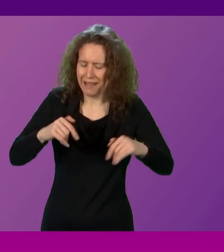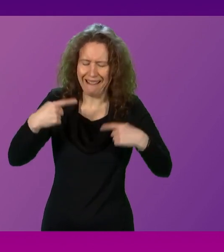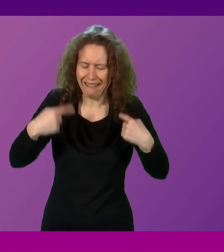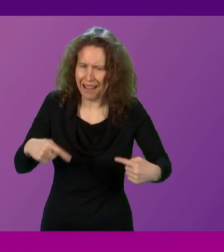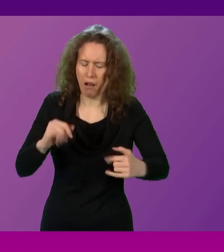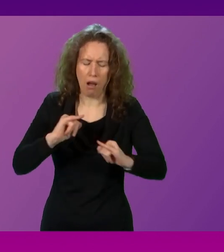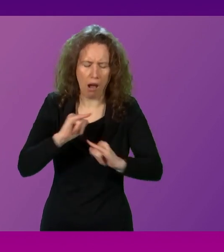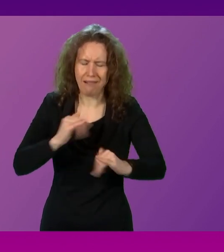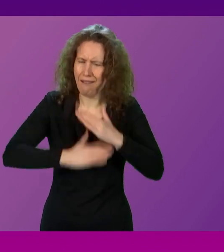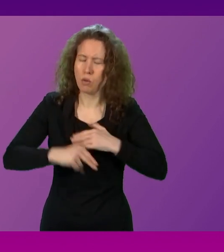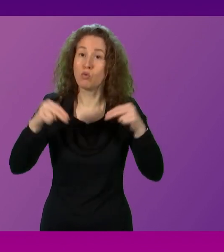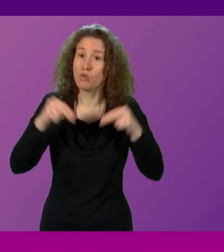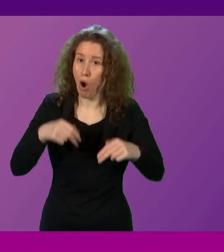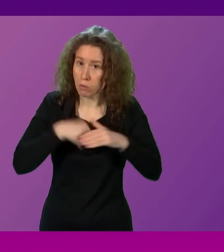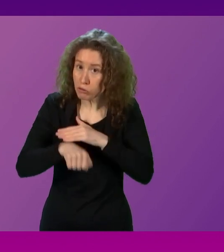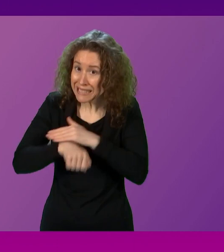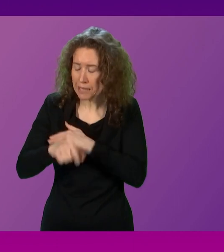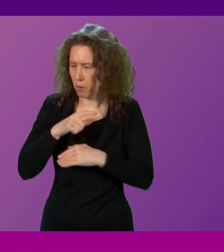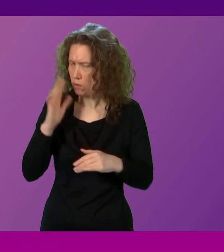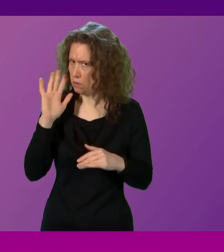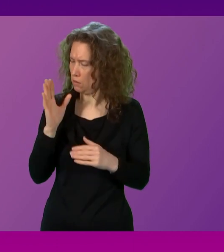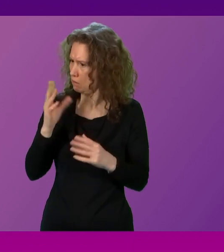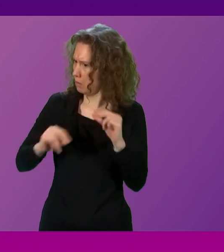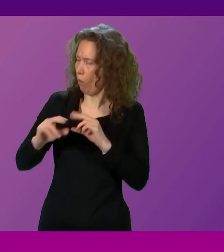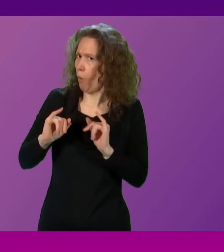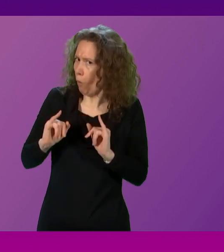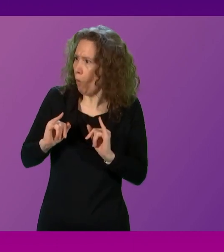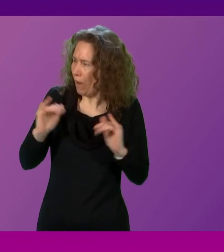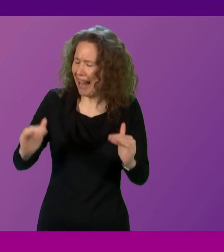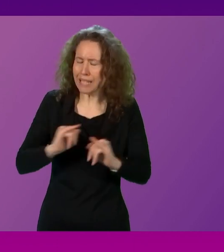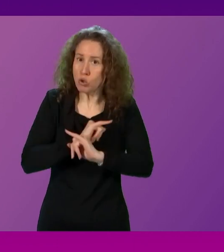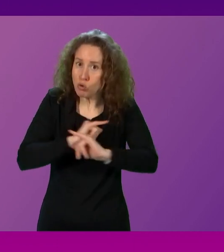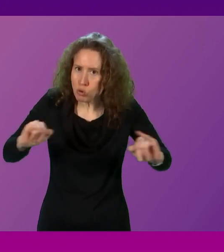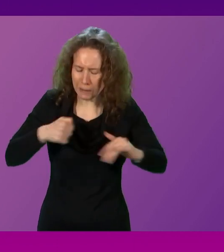breeding, in light of recent reports of high-value extreme breeding programmes operating in Scotland.